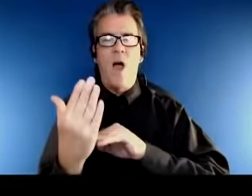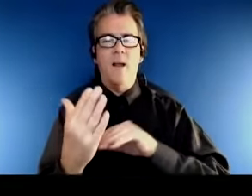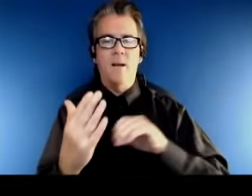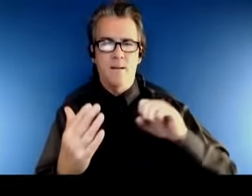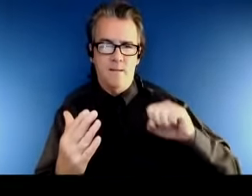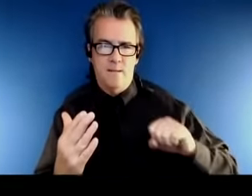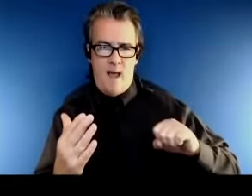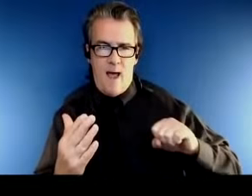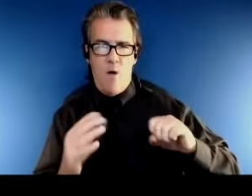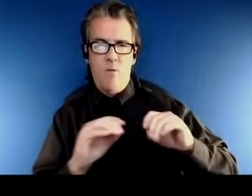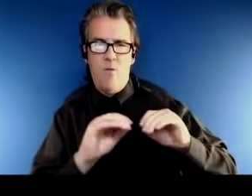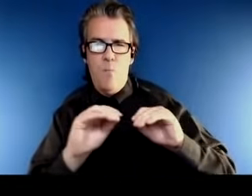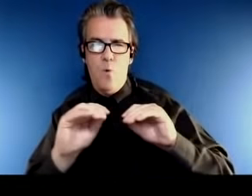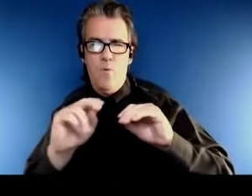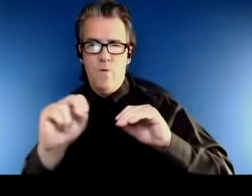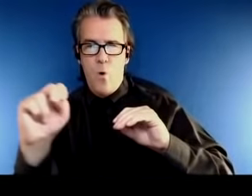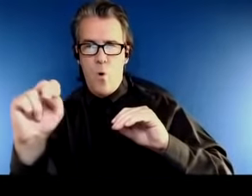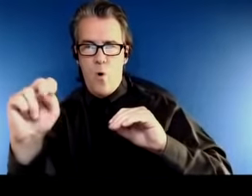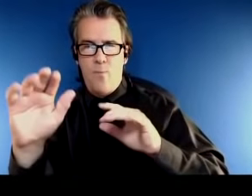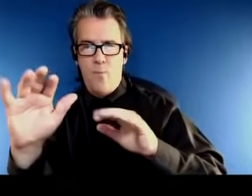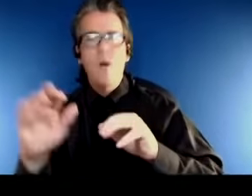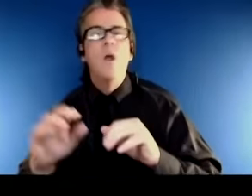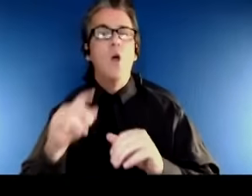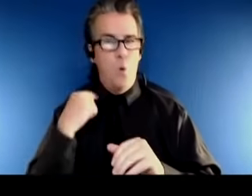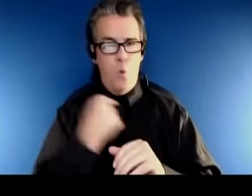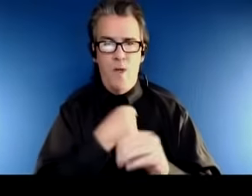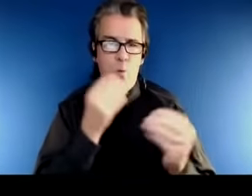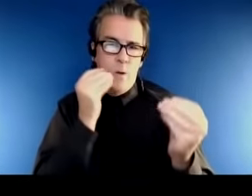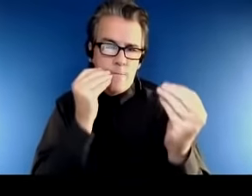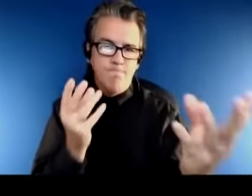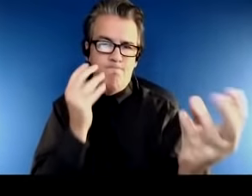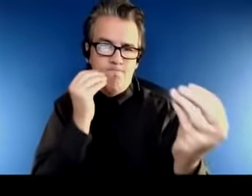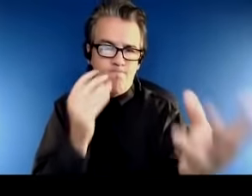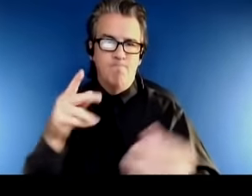And when we look at weather, we look at the high winds, and we look at the dry fuels.